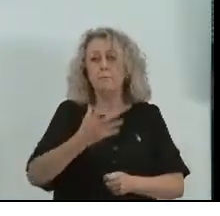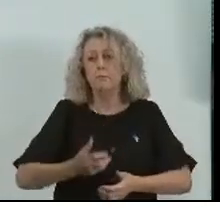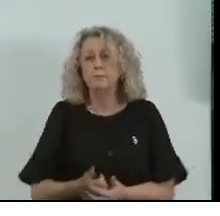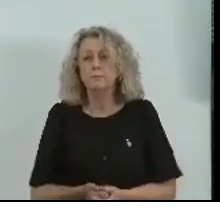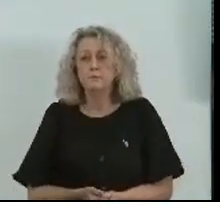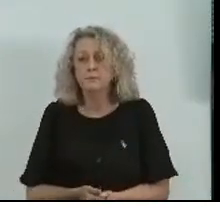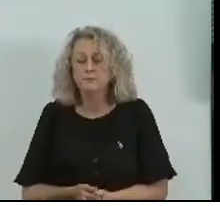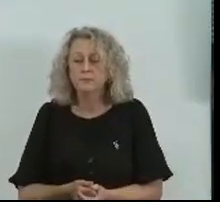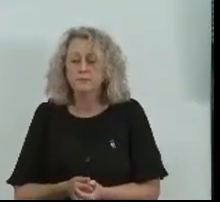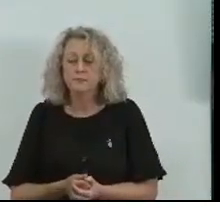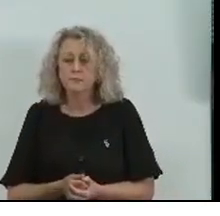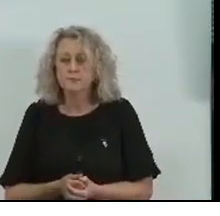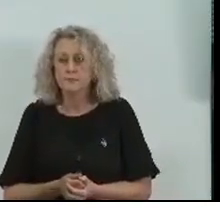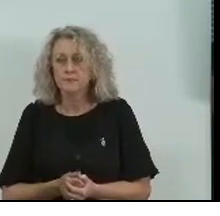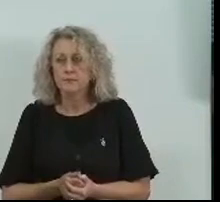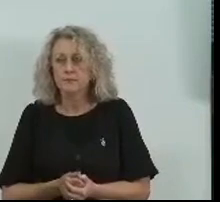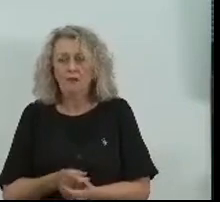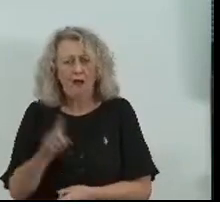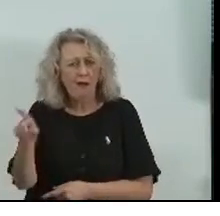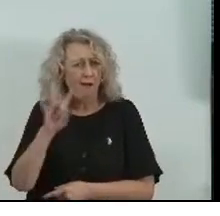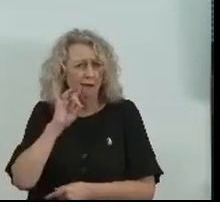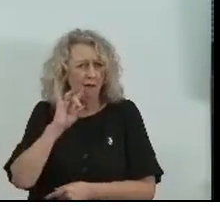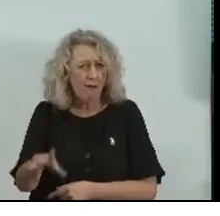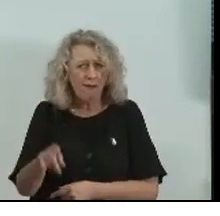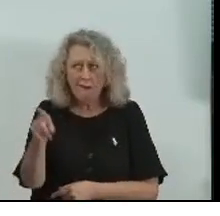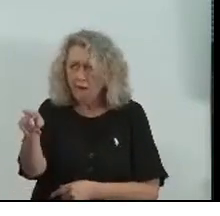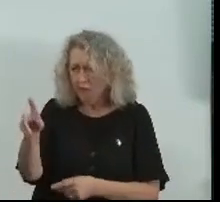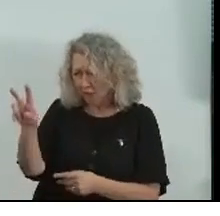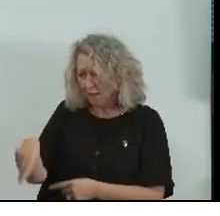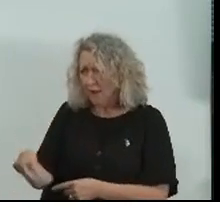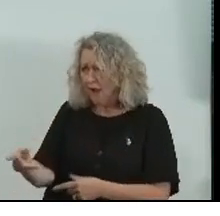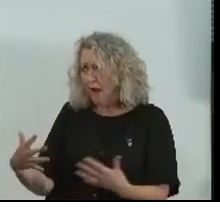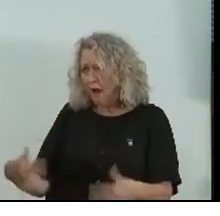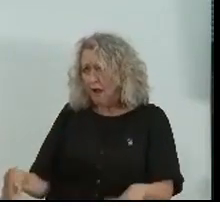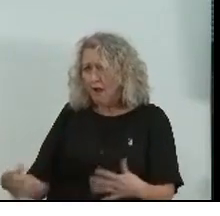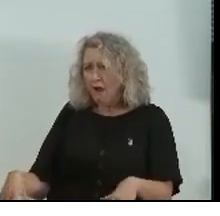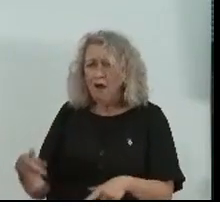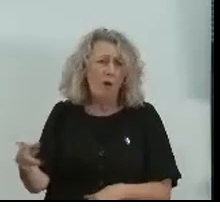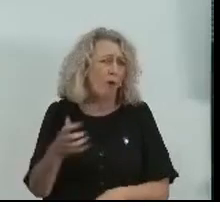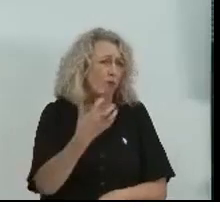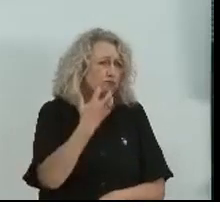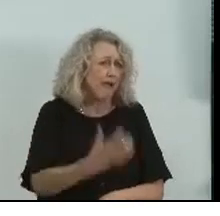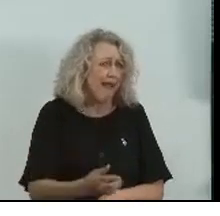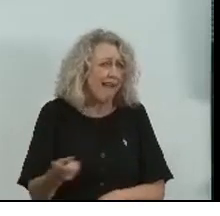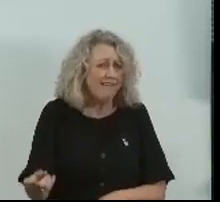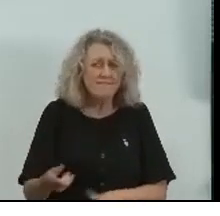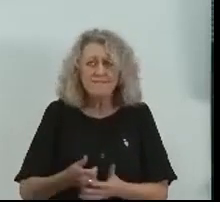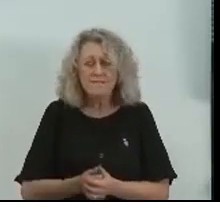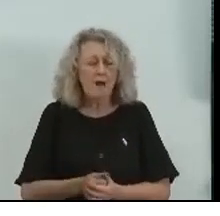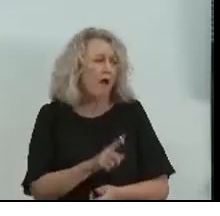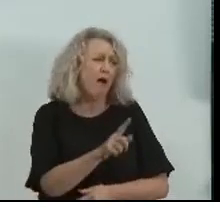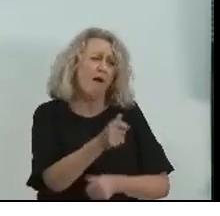People watch the games. He's incredible for someone like that. He's so brave. She's doing so well